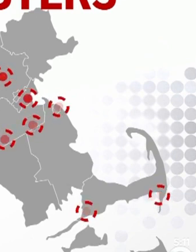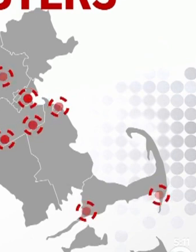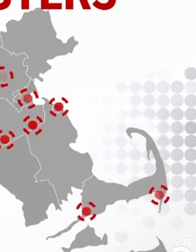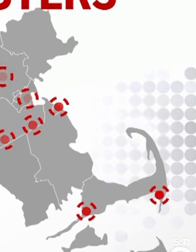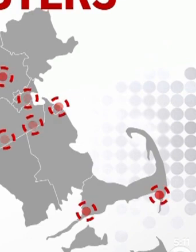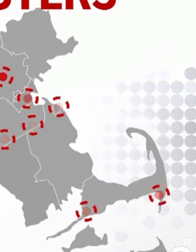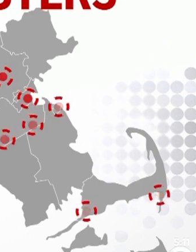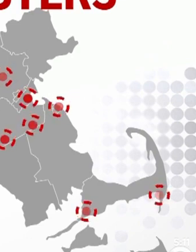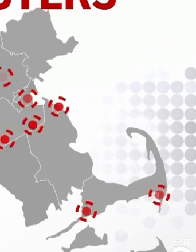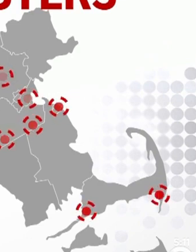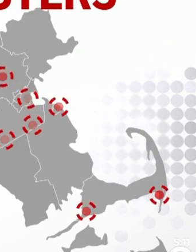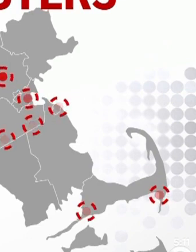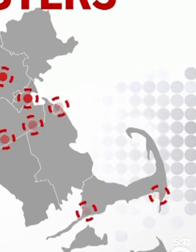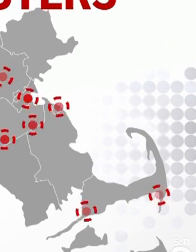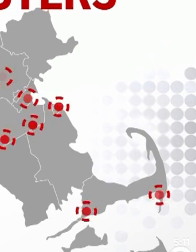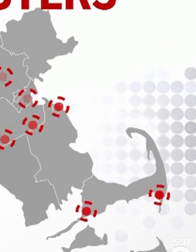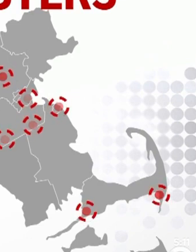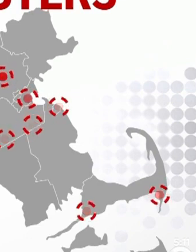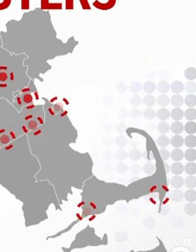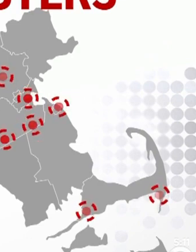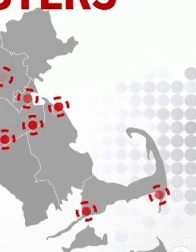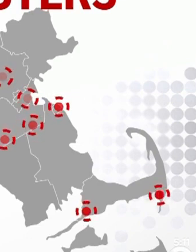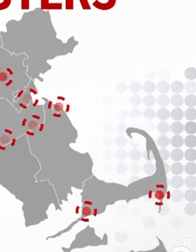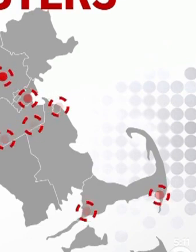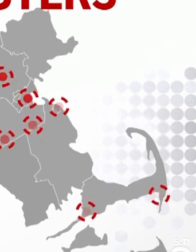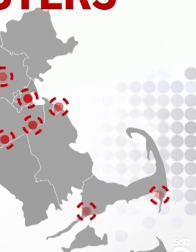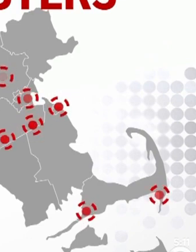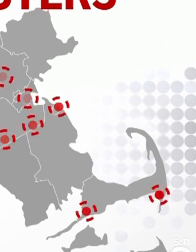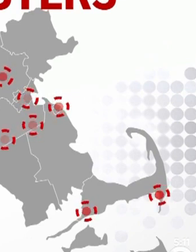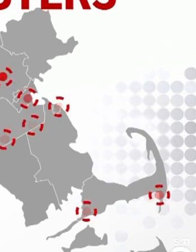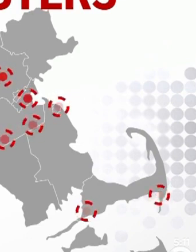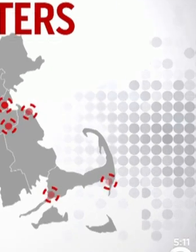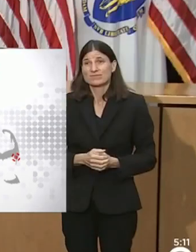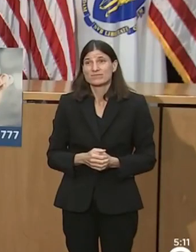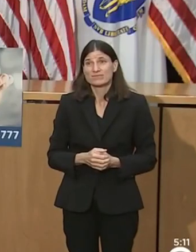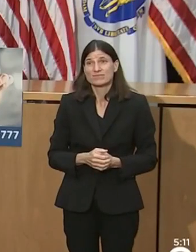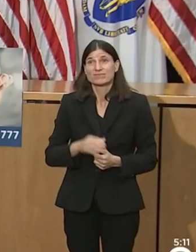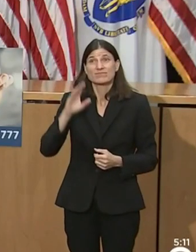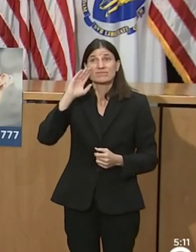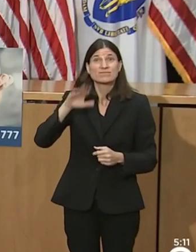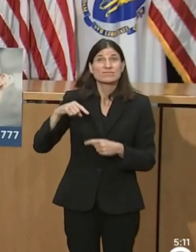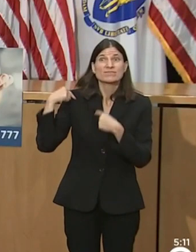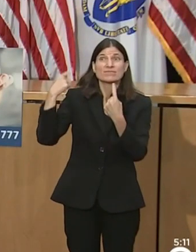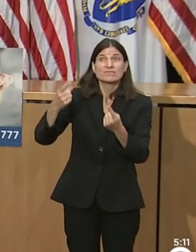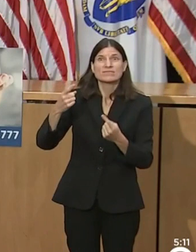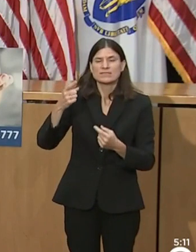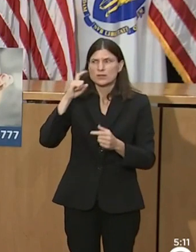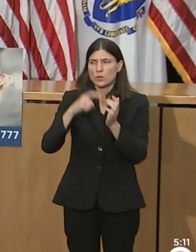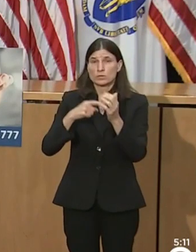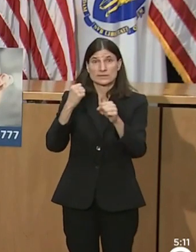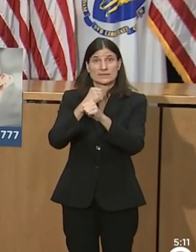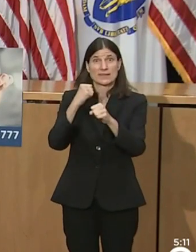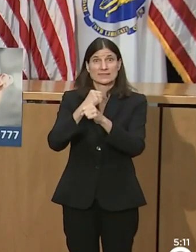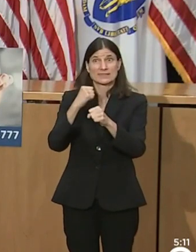WEYMOUTH, HOUSE PARTIES IN CHELMSFORD AND COHASSET, THERE IS THE EPIC AMONG WORKERS AND PATIENTS AT BAYSTATE HEALTH